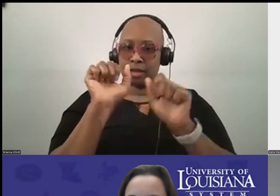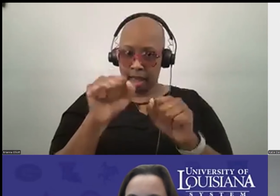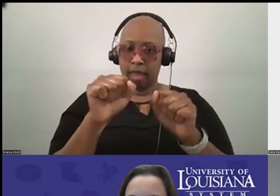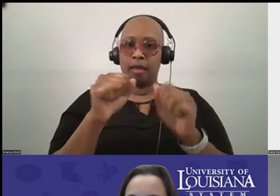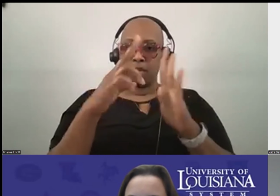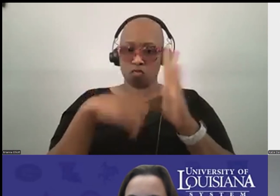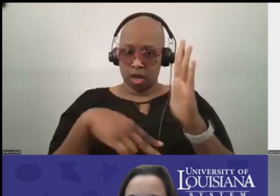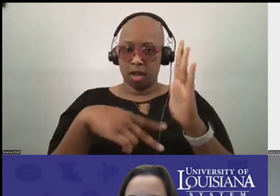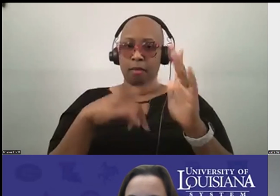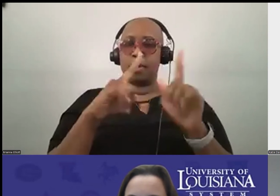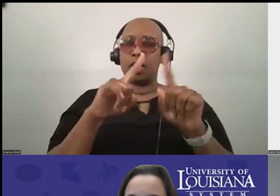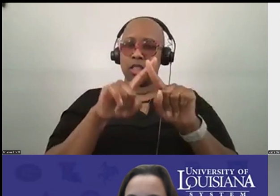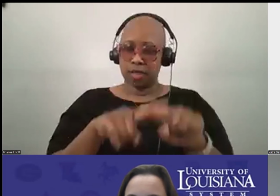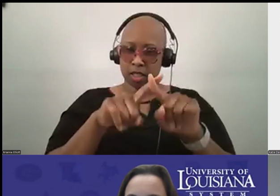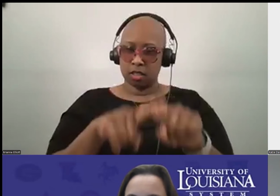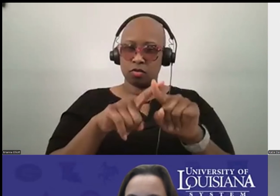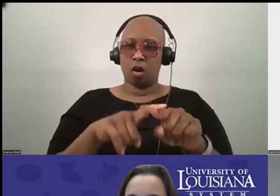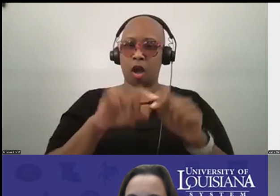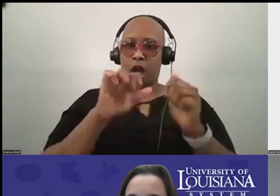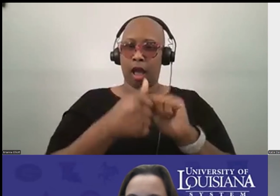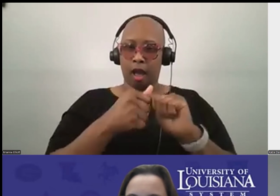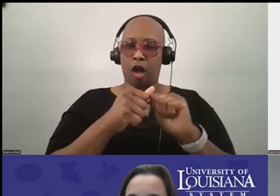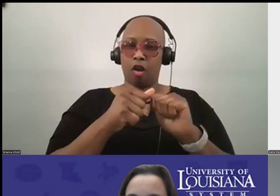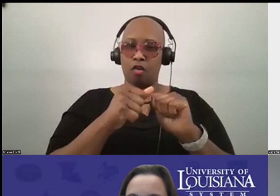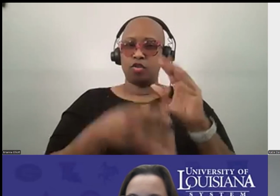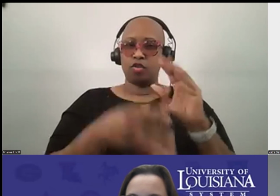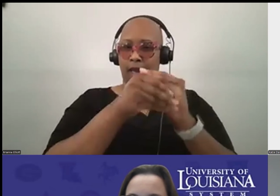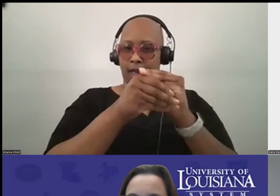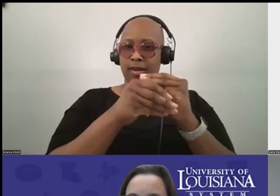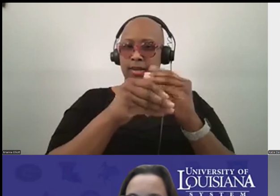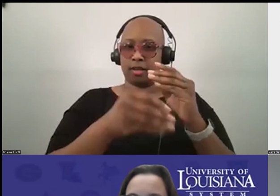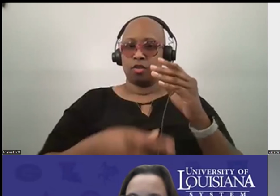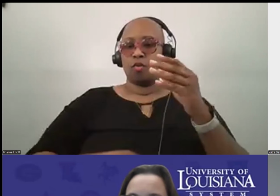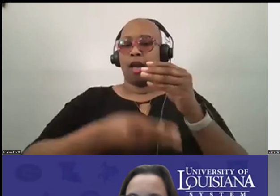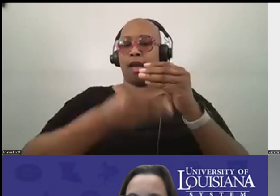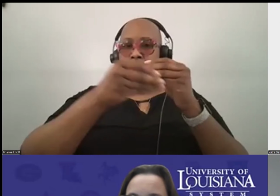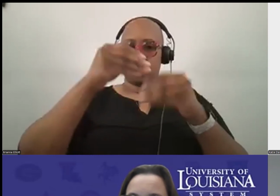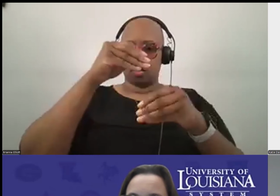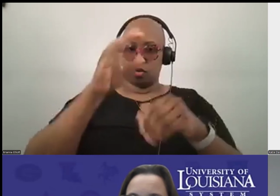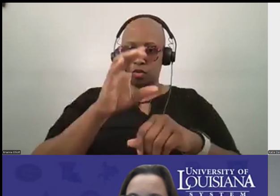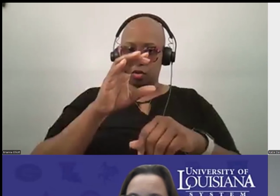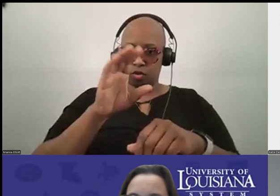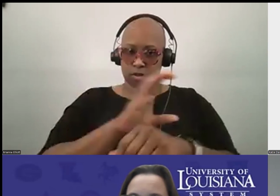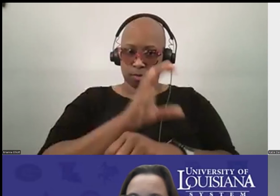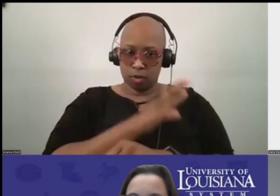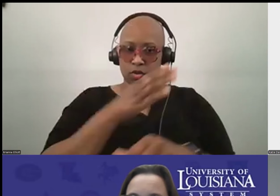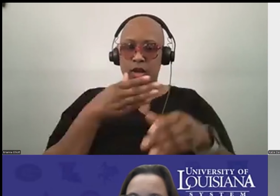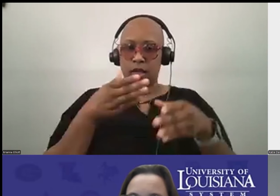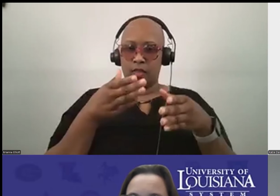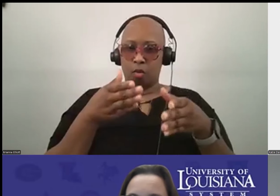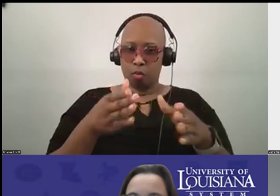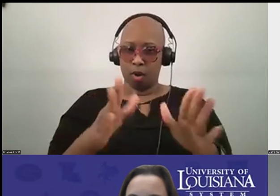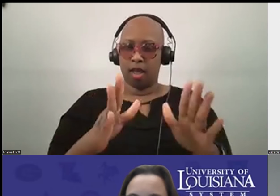putting it in and what particular um ways that you uh have have done that and what you're using would